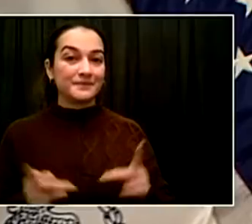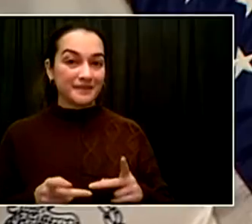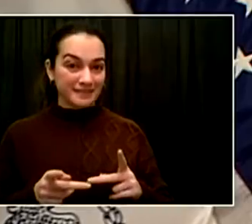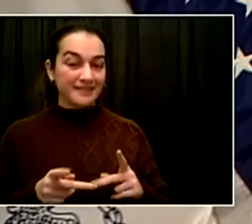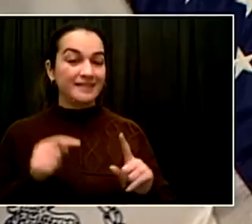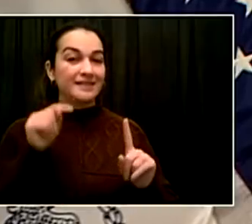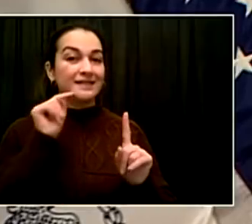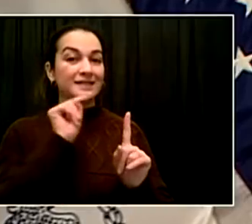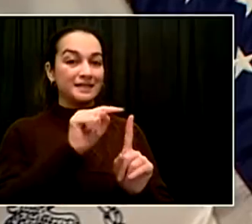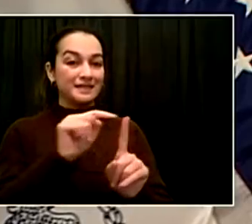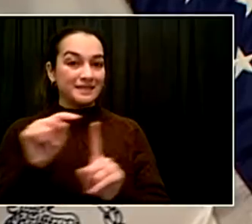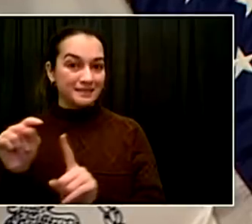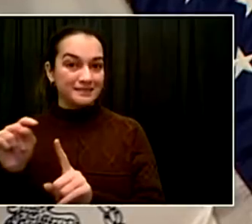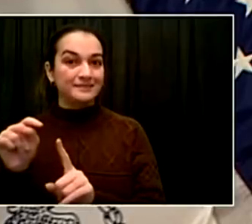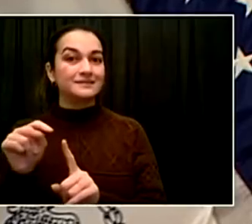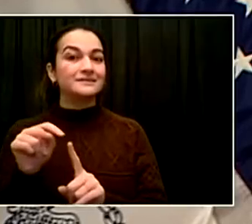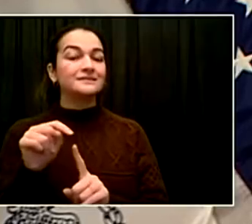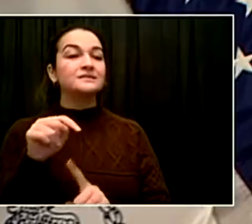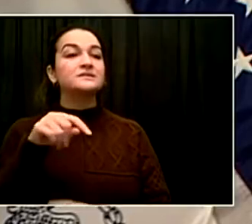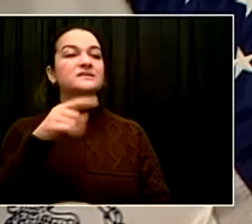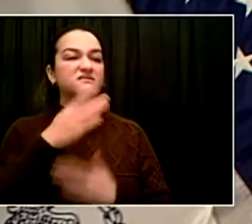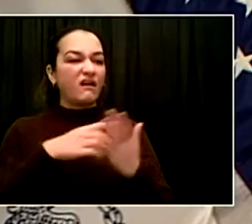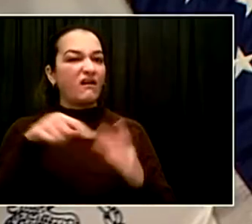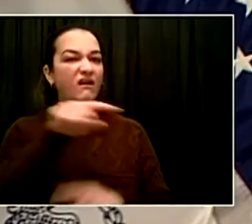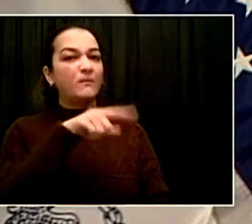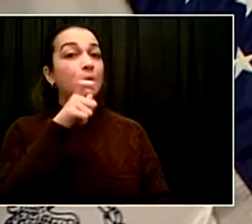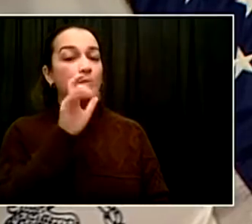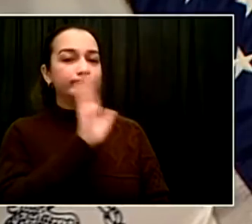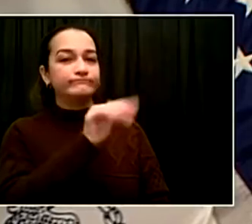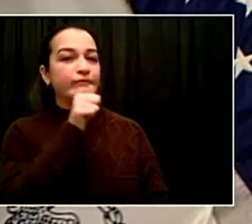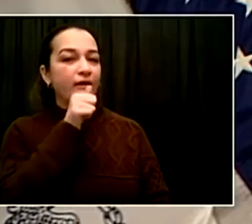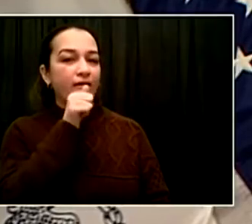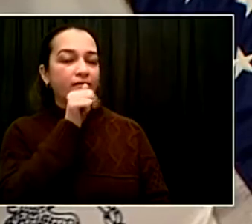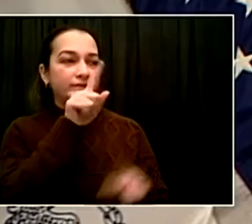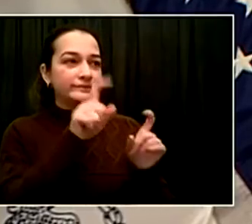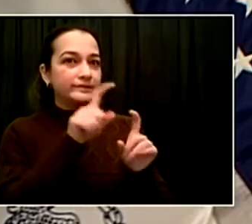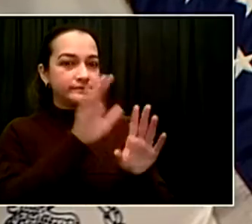BY PRIVATE CONTRACTORS. MANY OF THE SITES I CAN SAY